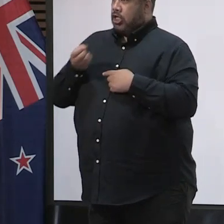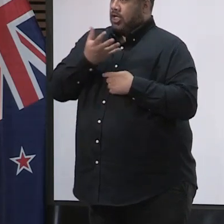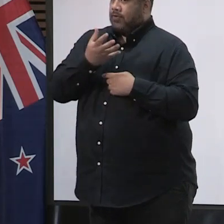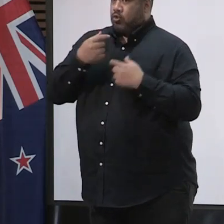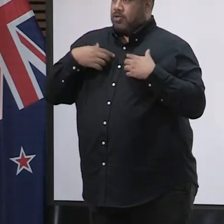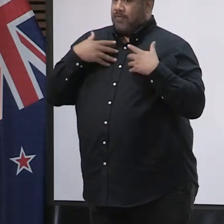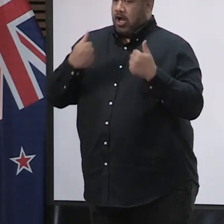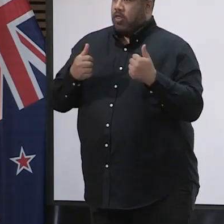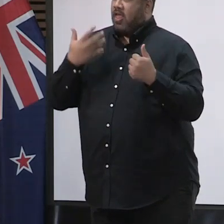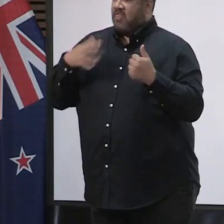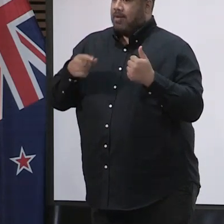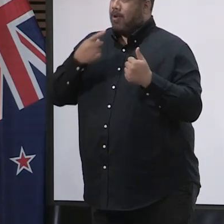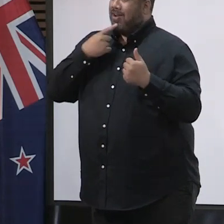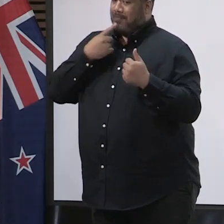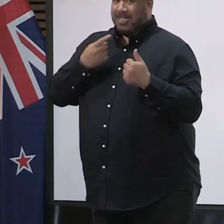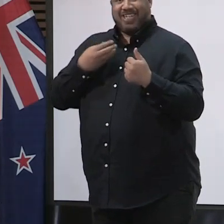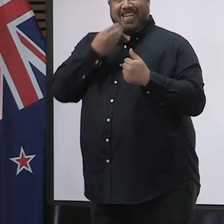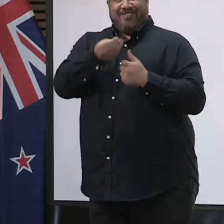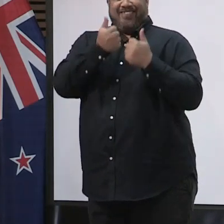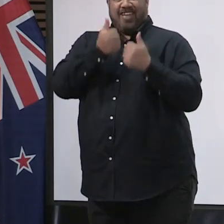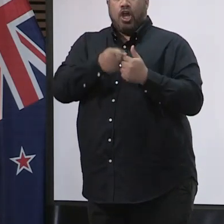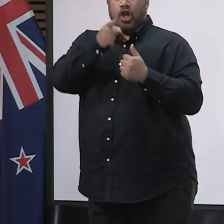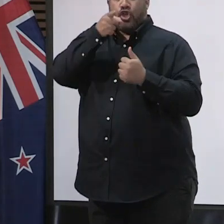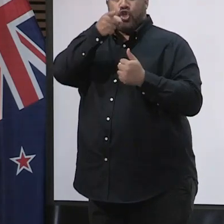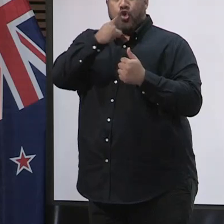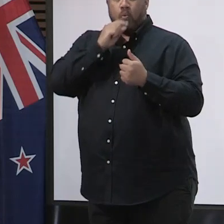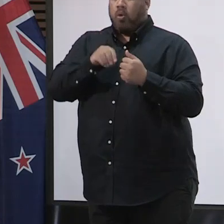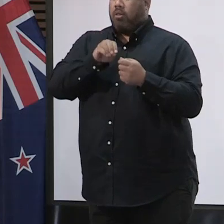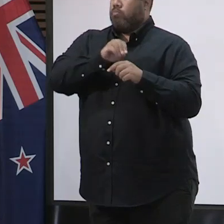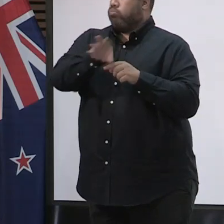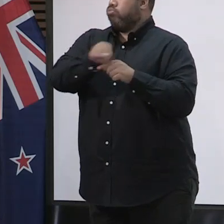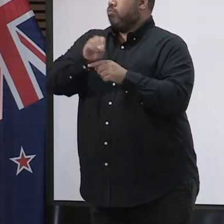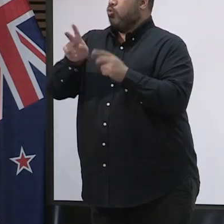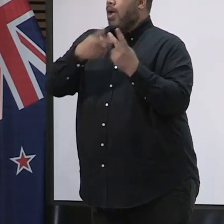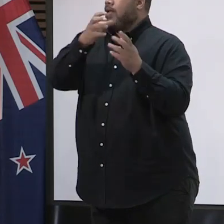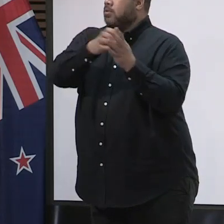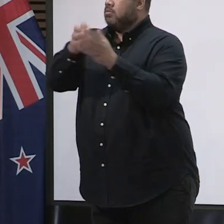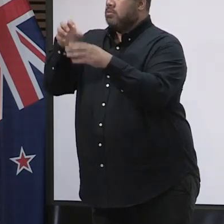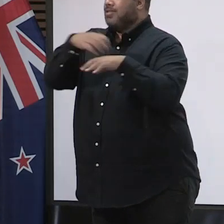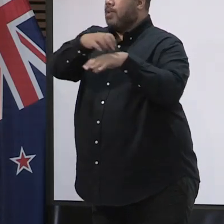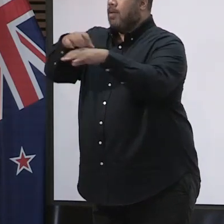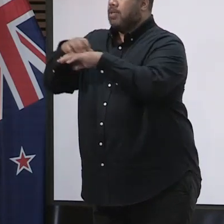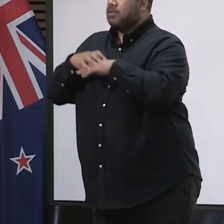Can you guarantee it data won't be moved around